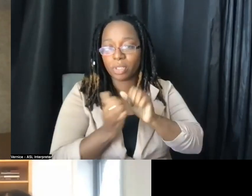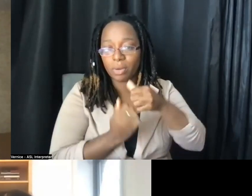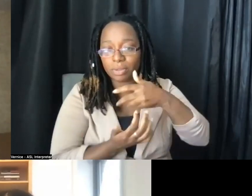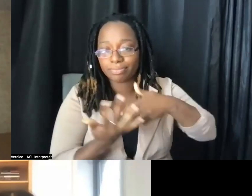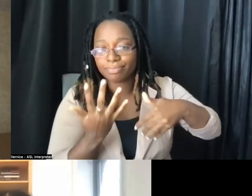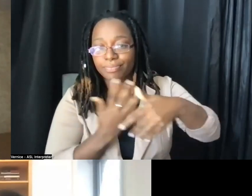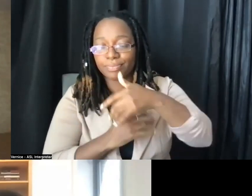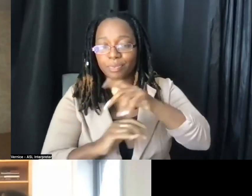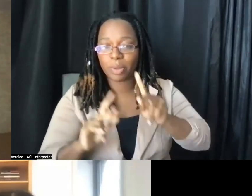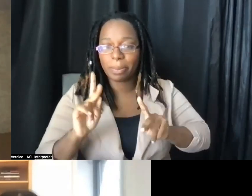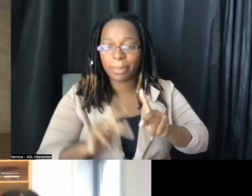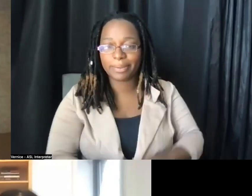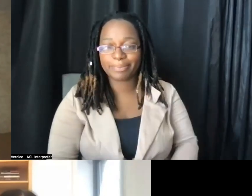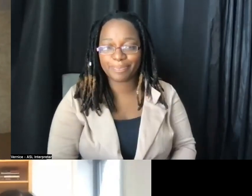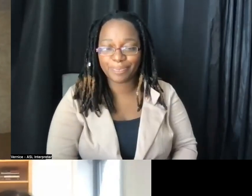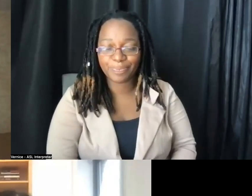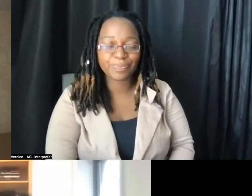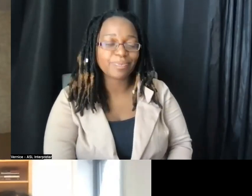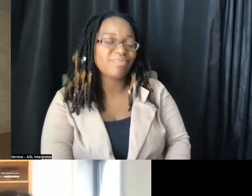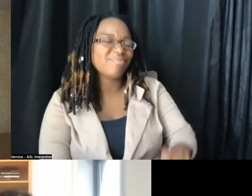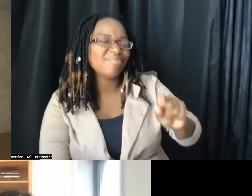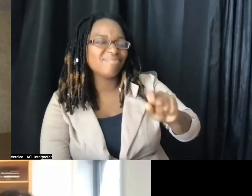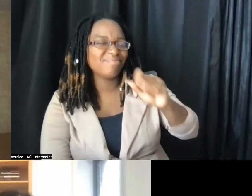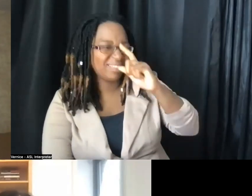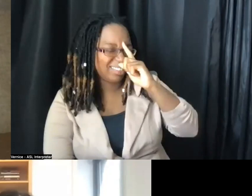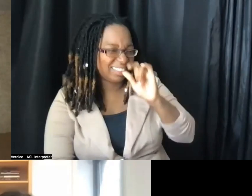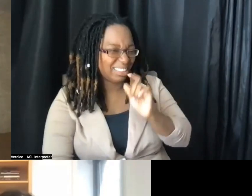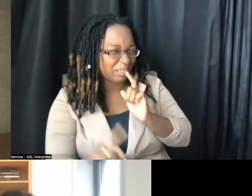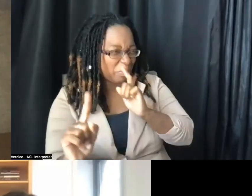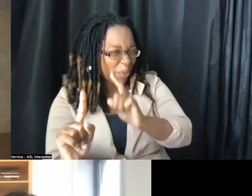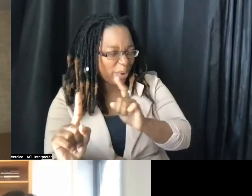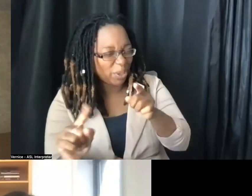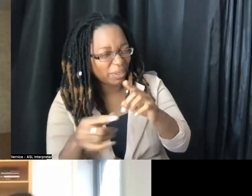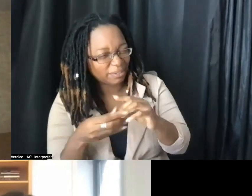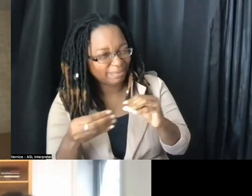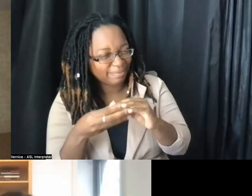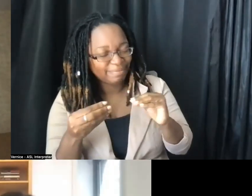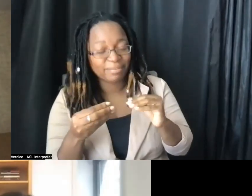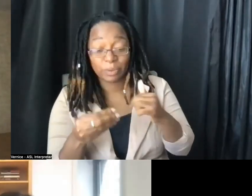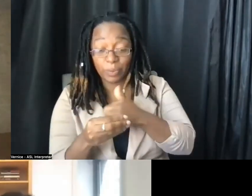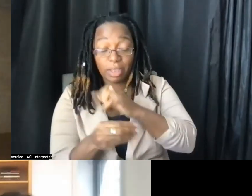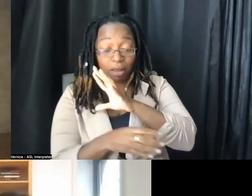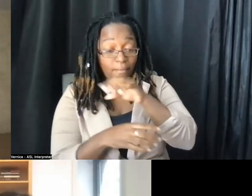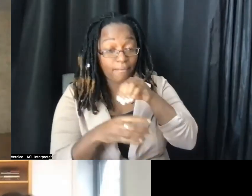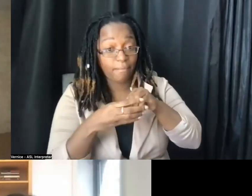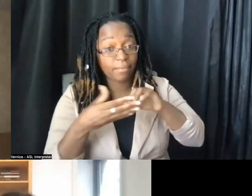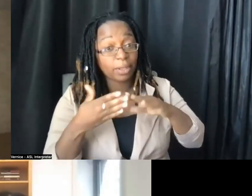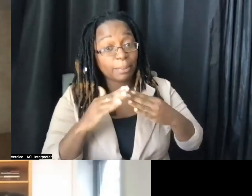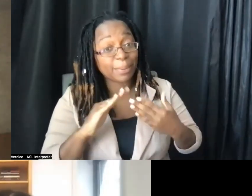ALIZA SHVARTS: I think that really resonates with other points you are making